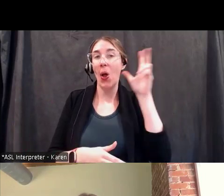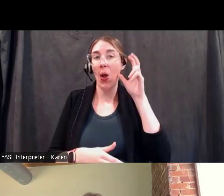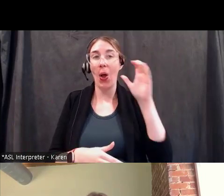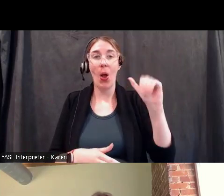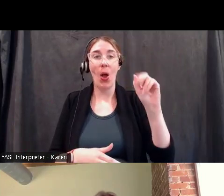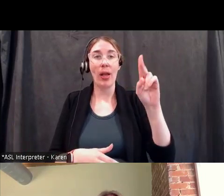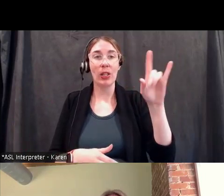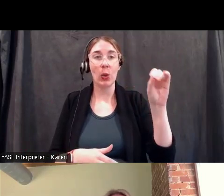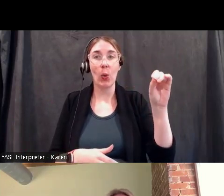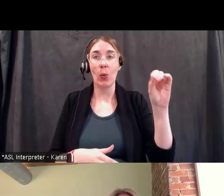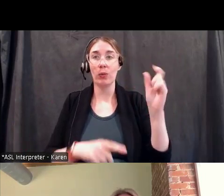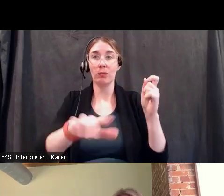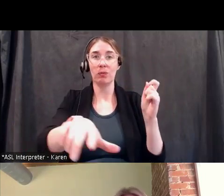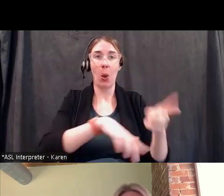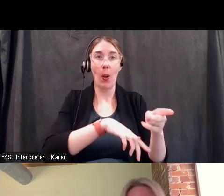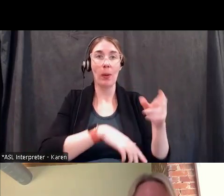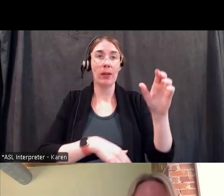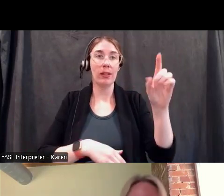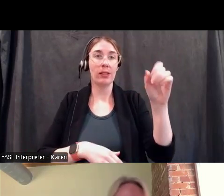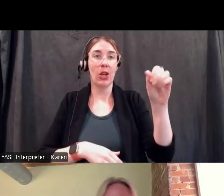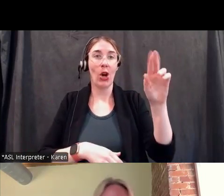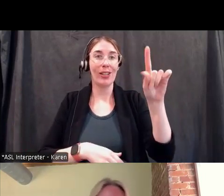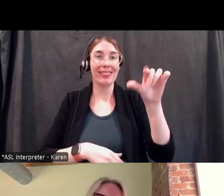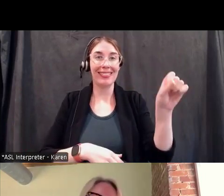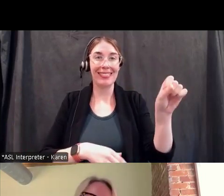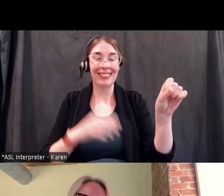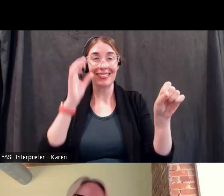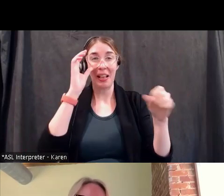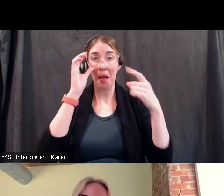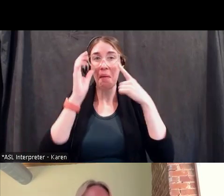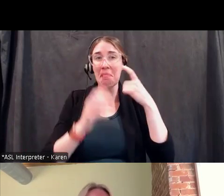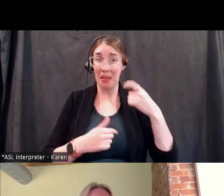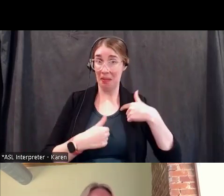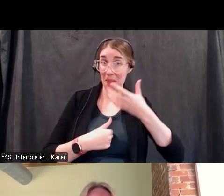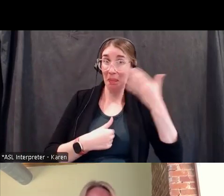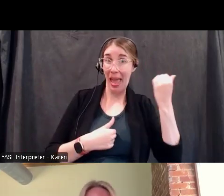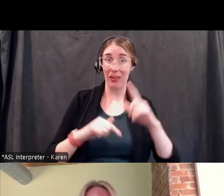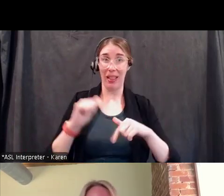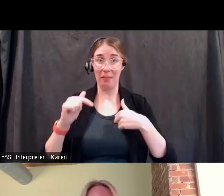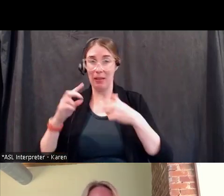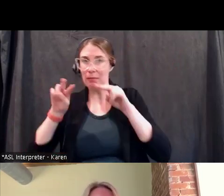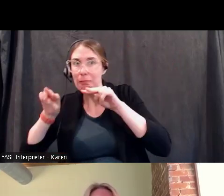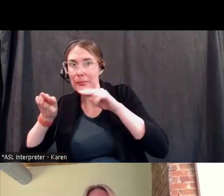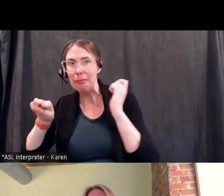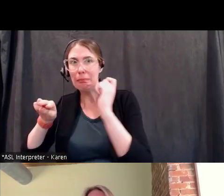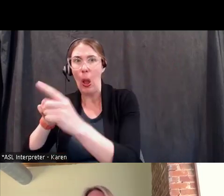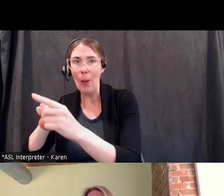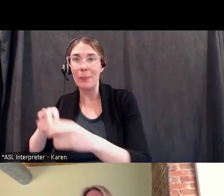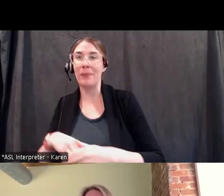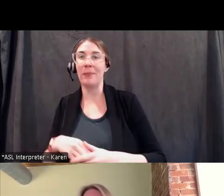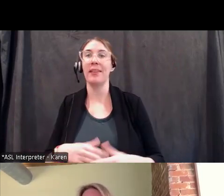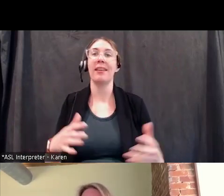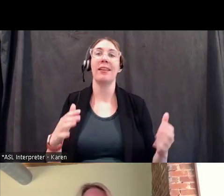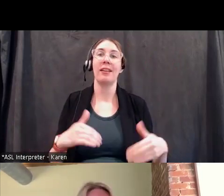audio darts -- they also offer goalball. I was able to borrow -- we had a team